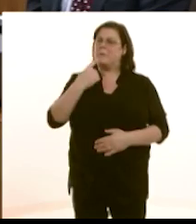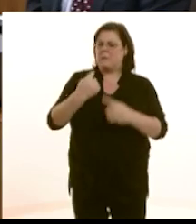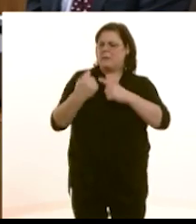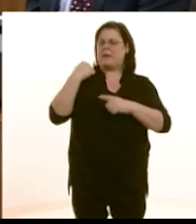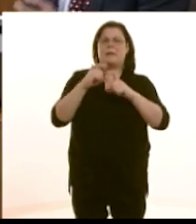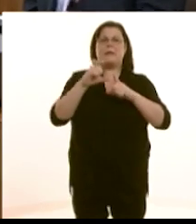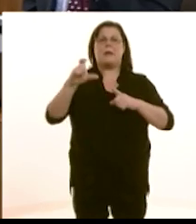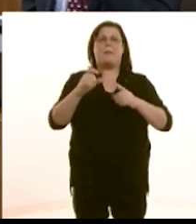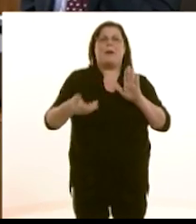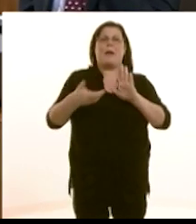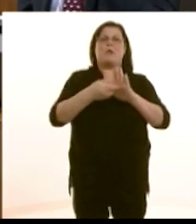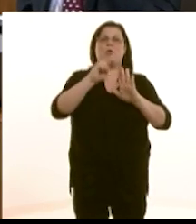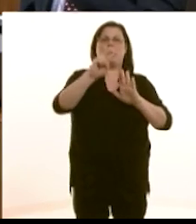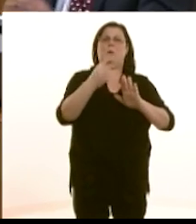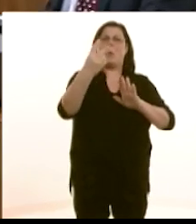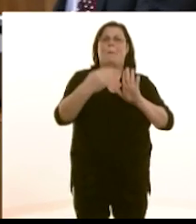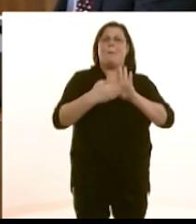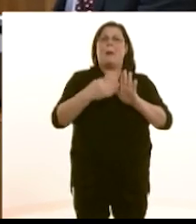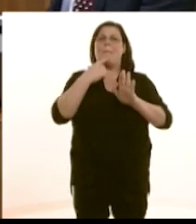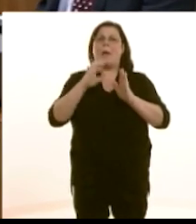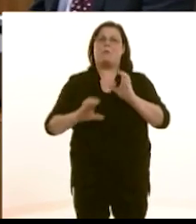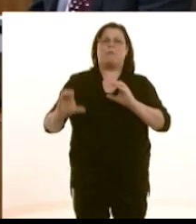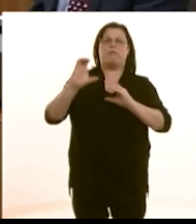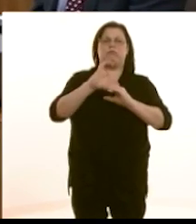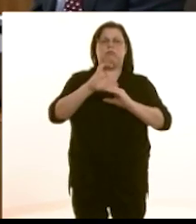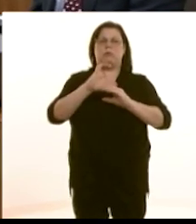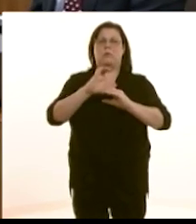£21 million was included in that statement in recognition of the pressures on social